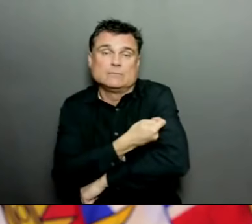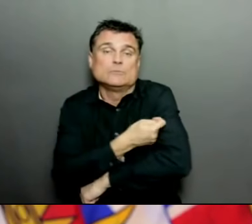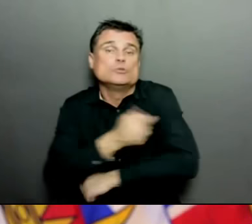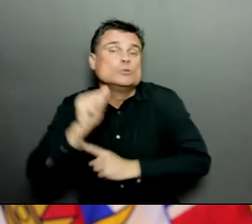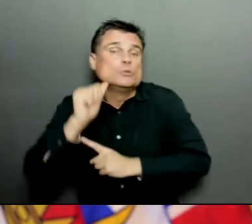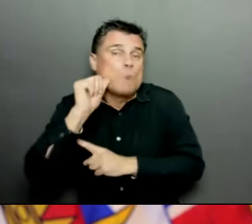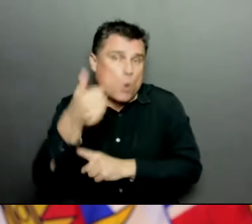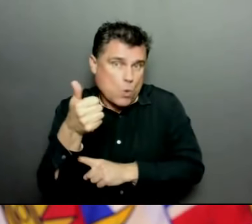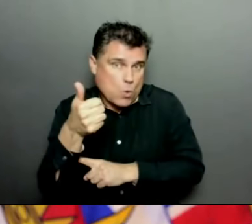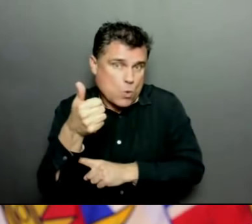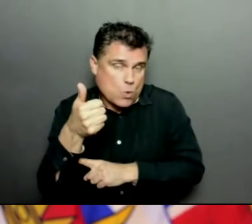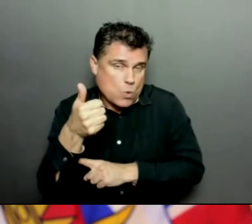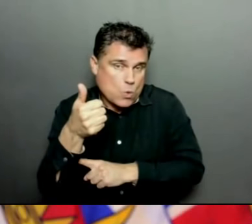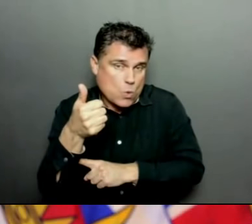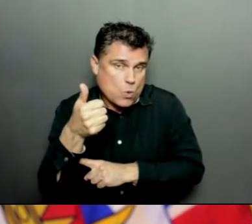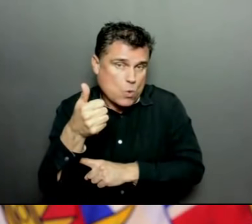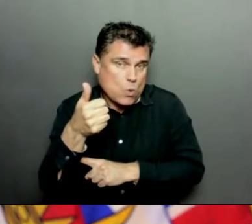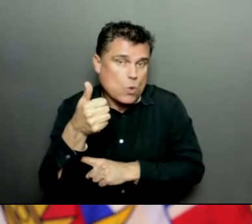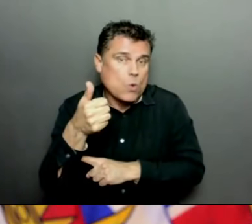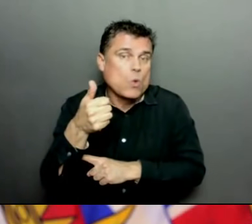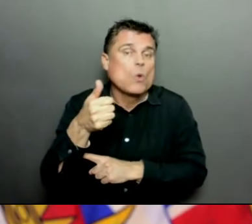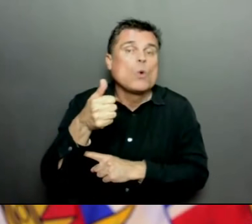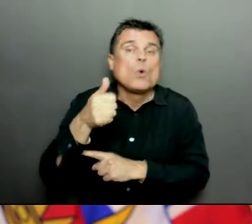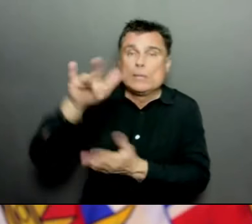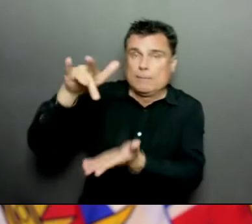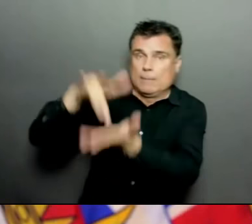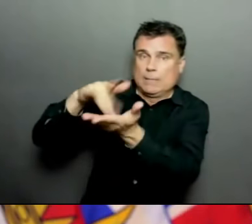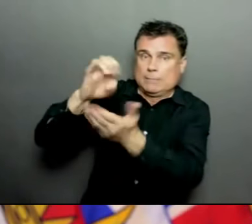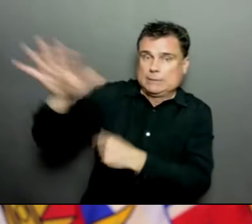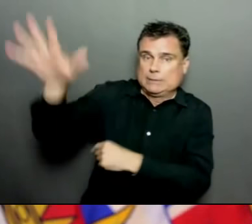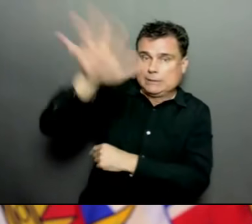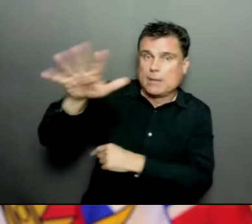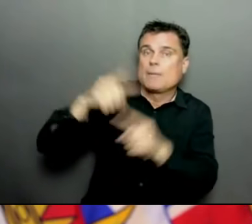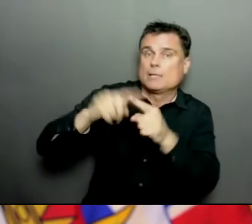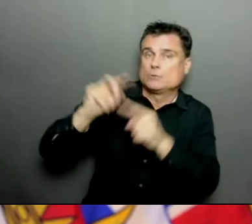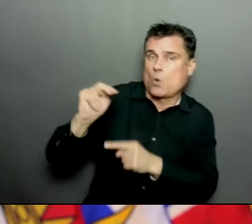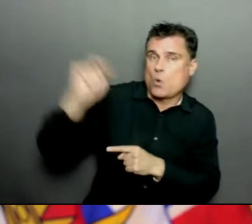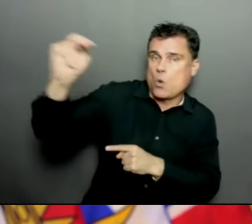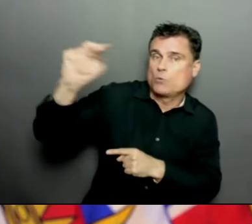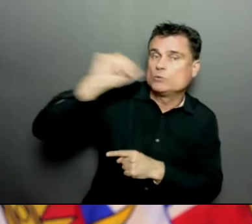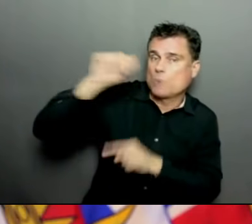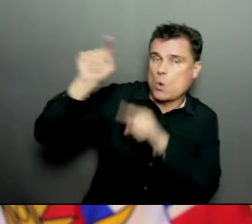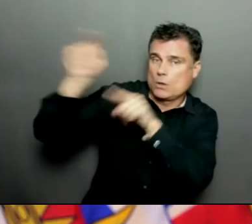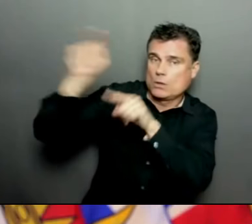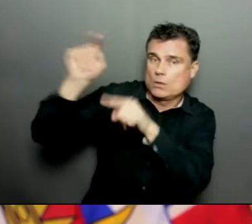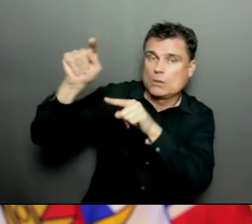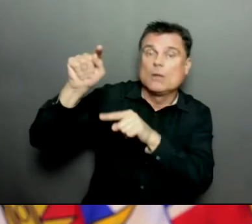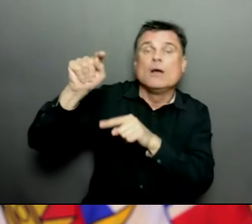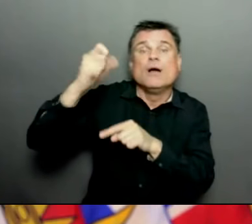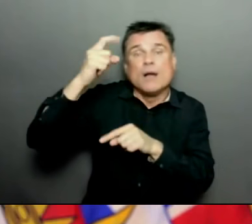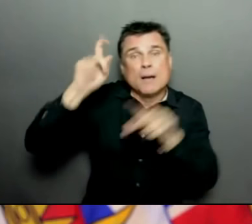vaccine, but as soon as we can we will be moving out into the community as well.